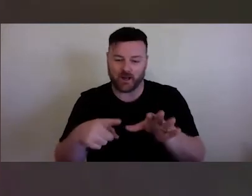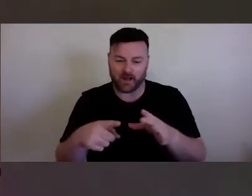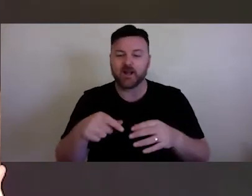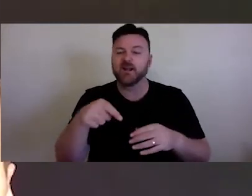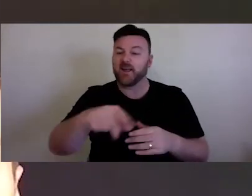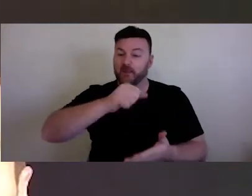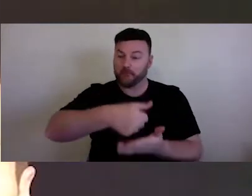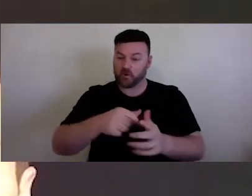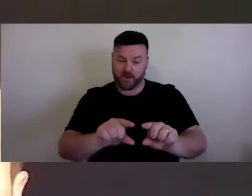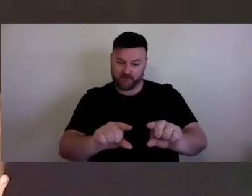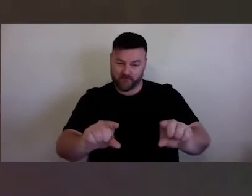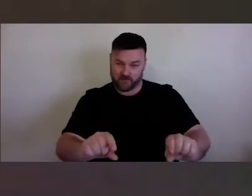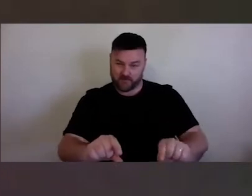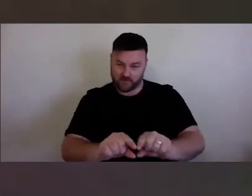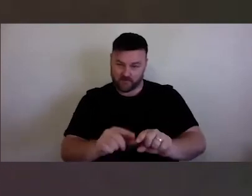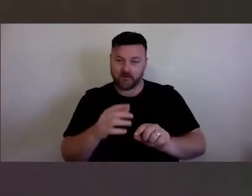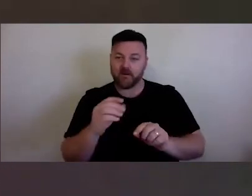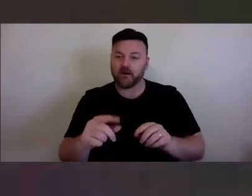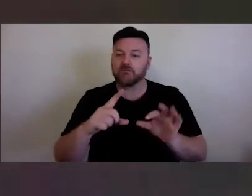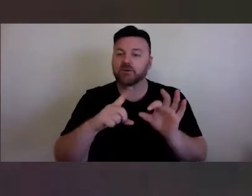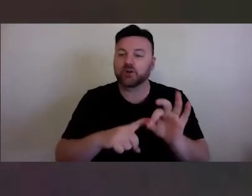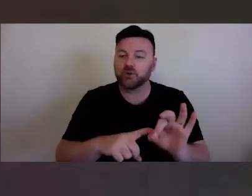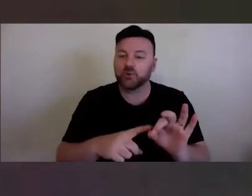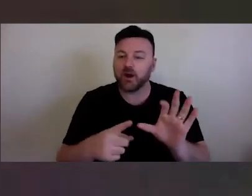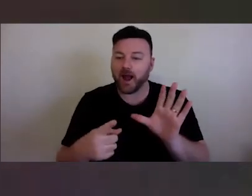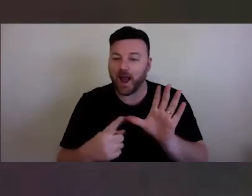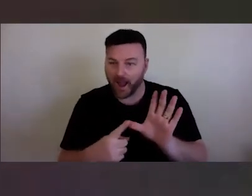screen. And if we can ask you to move those questions in that part,